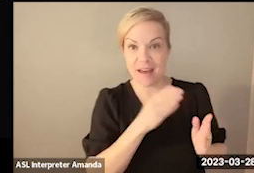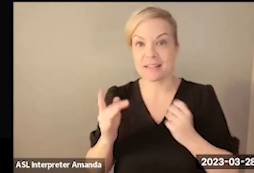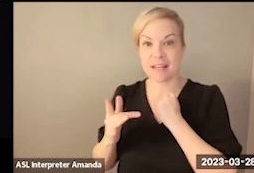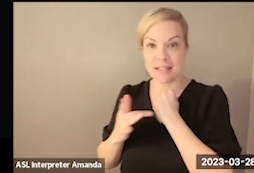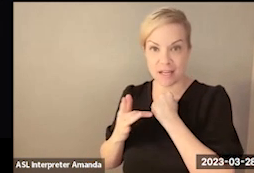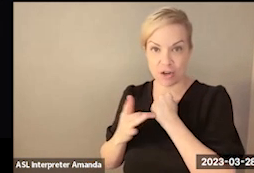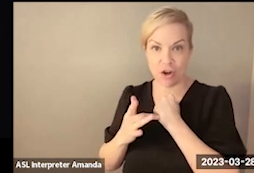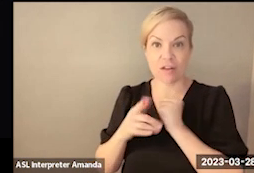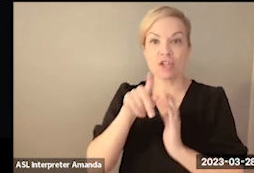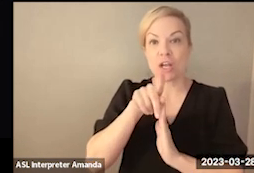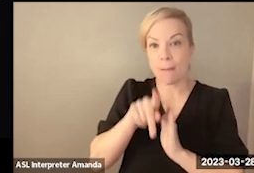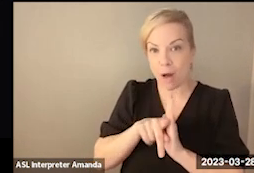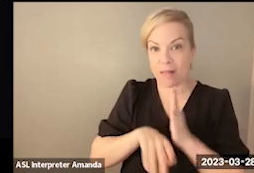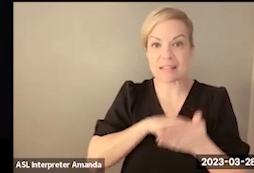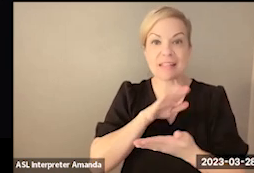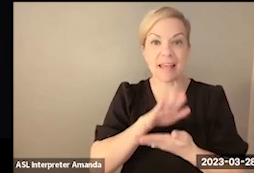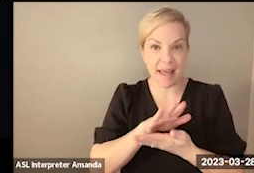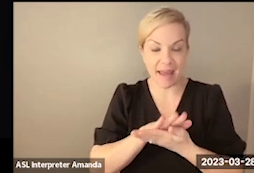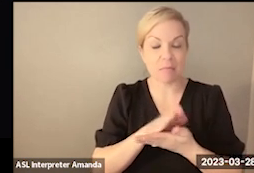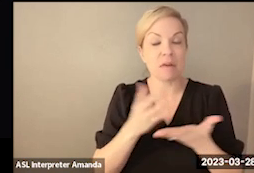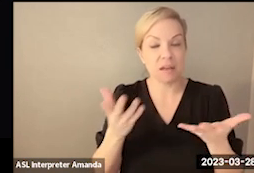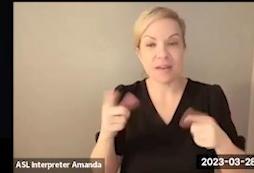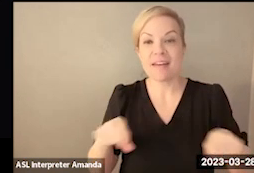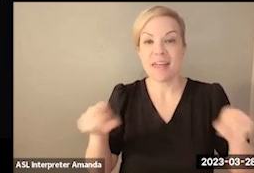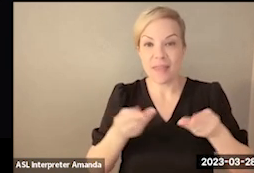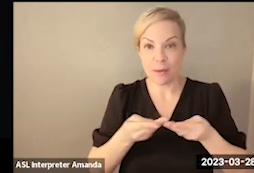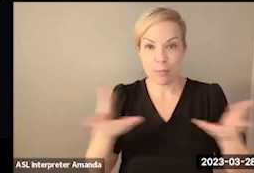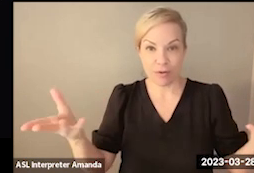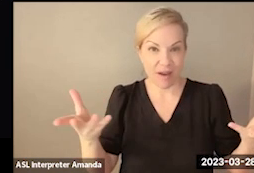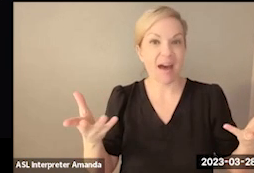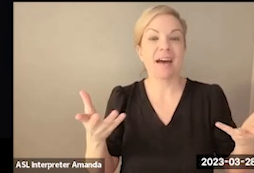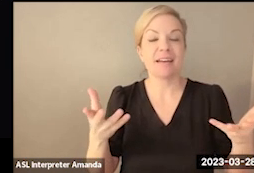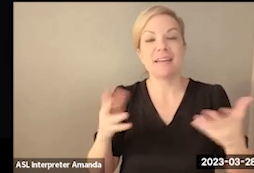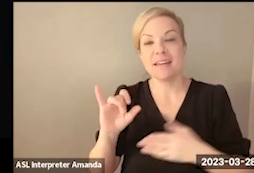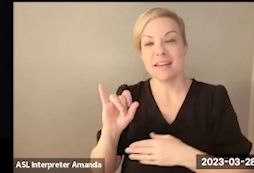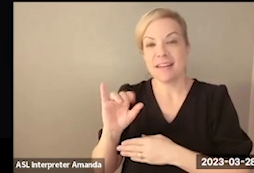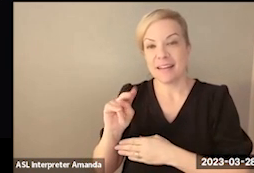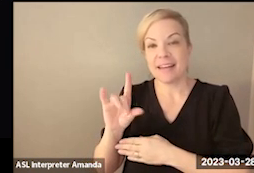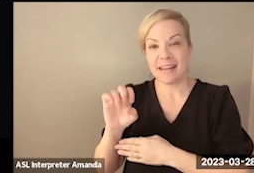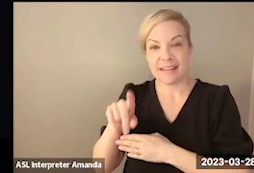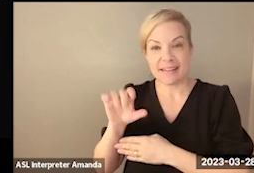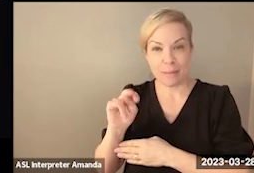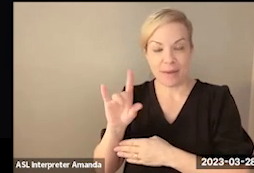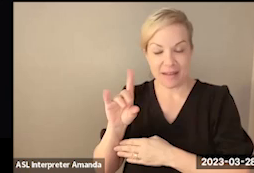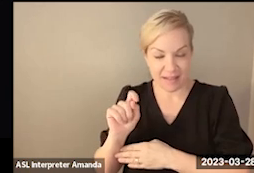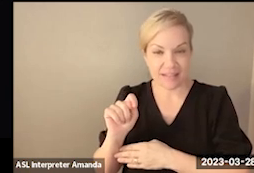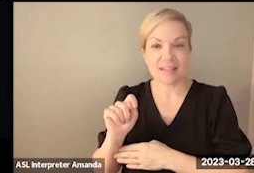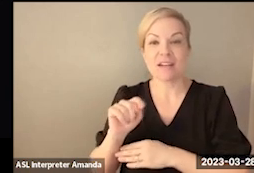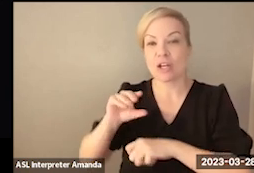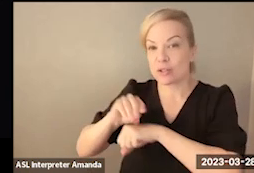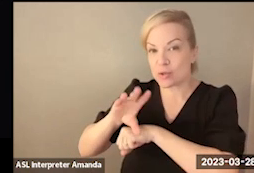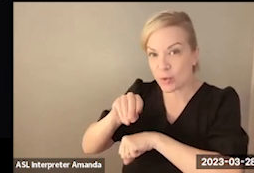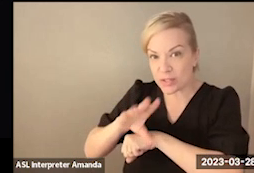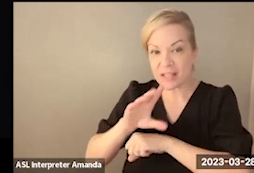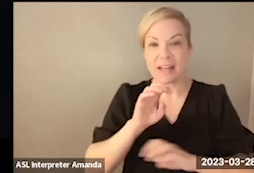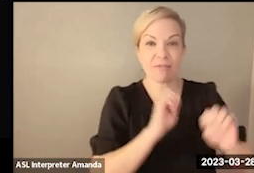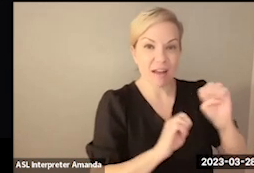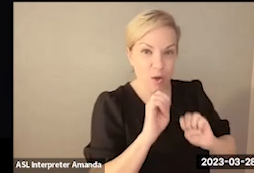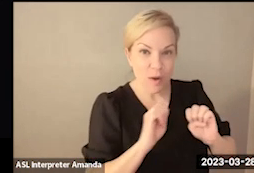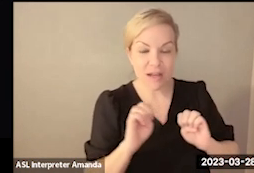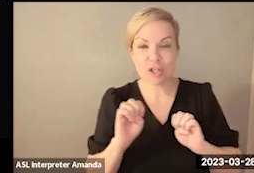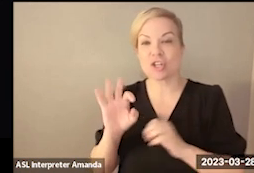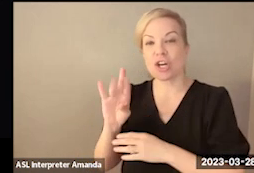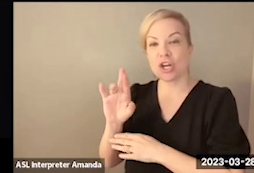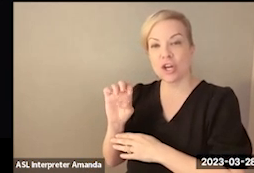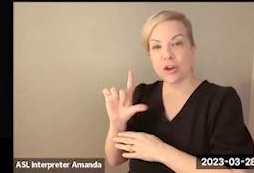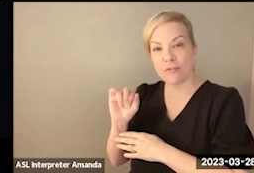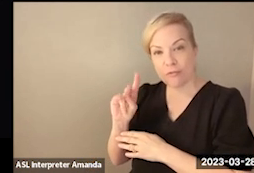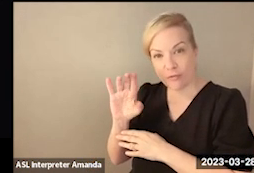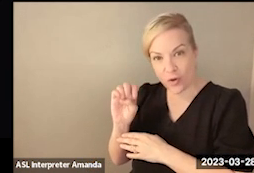Kimberly: Policy Academy, which provides independent consulting policy, analysis, program, evaluation, freelance, writing, teaching, and coaching services.